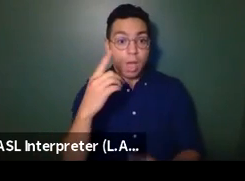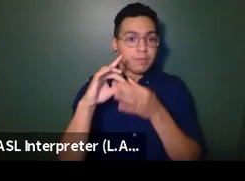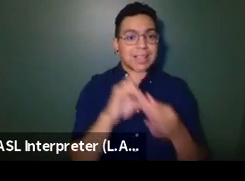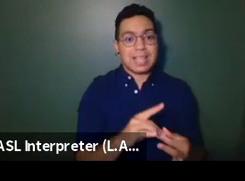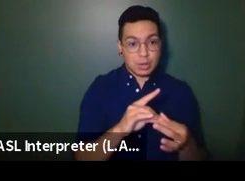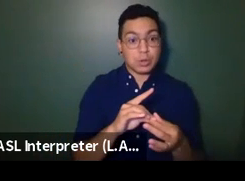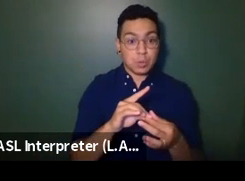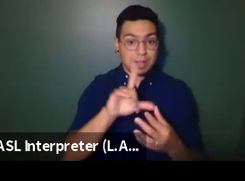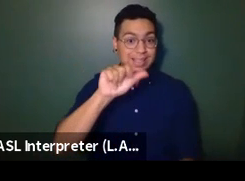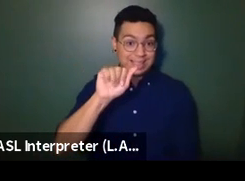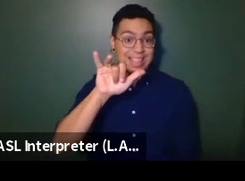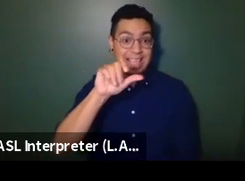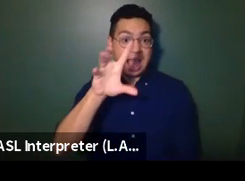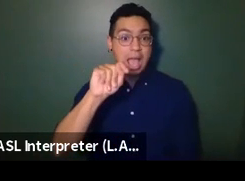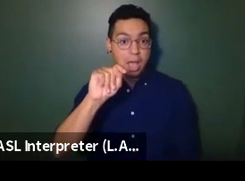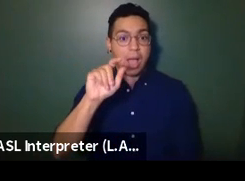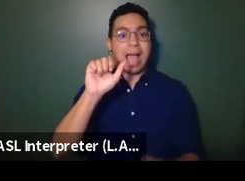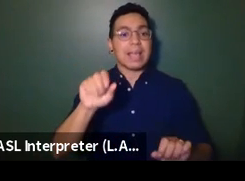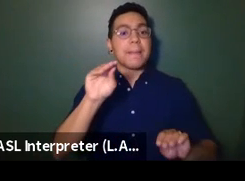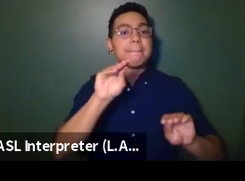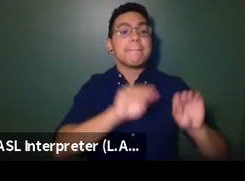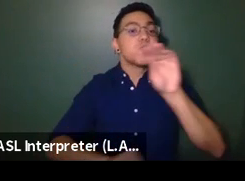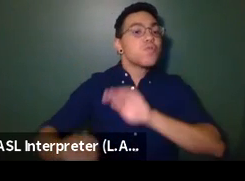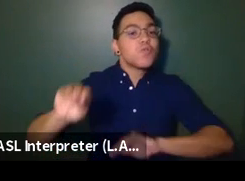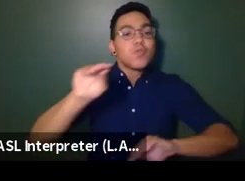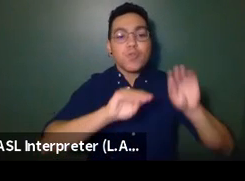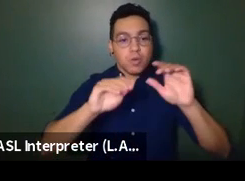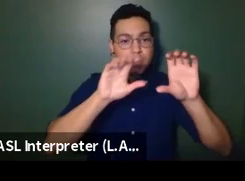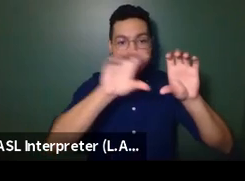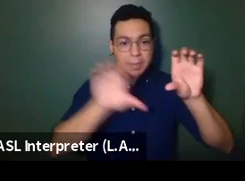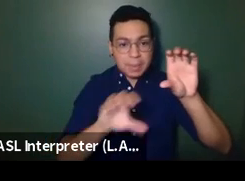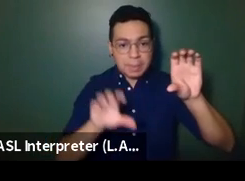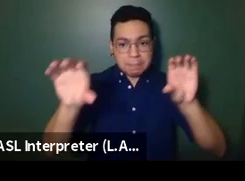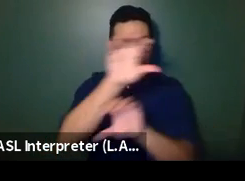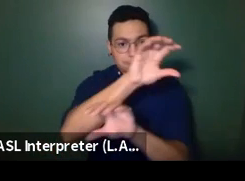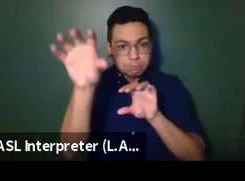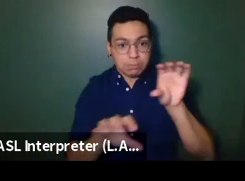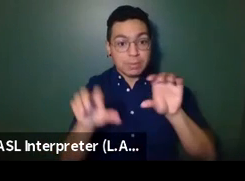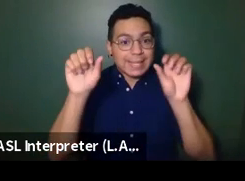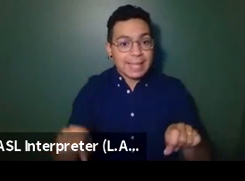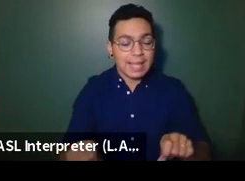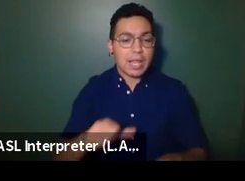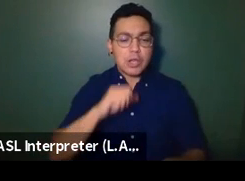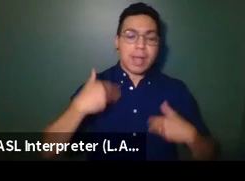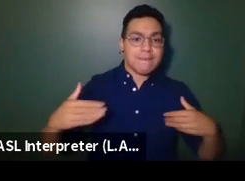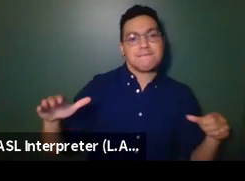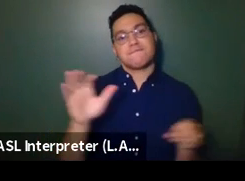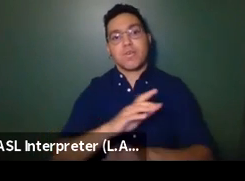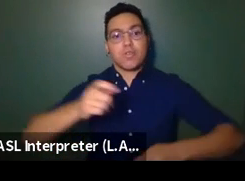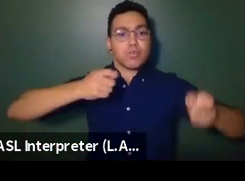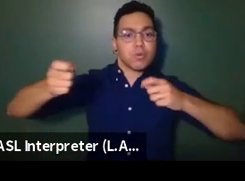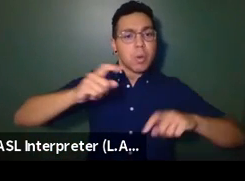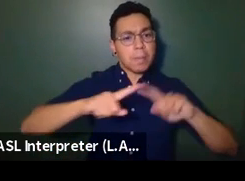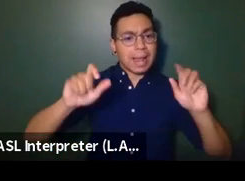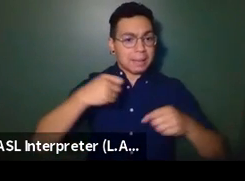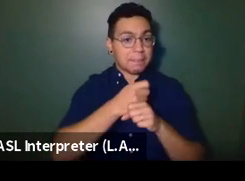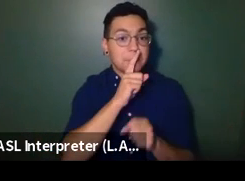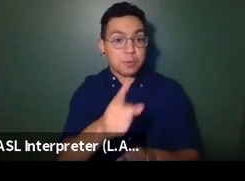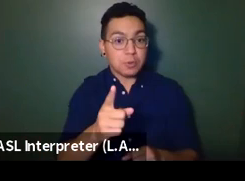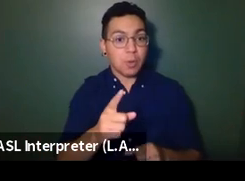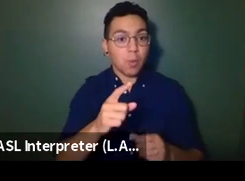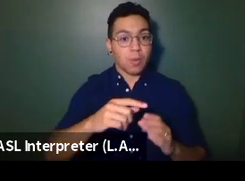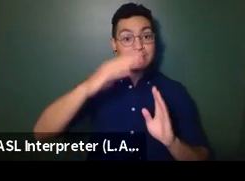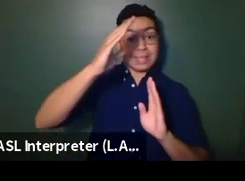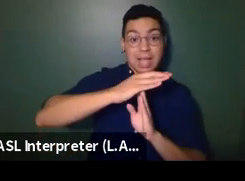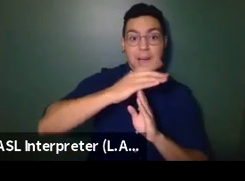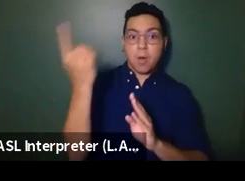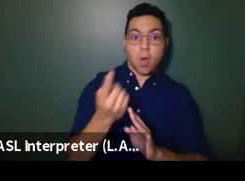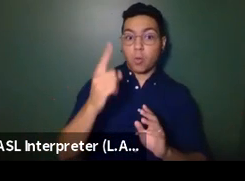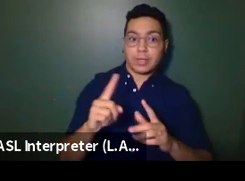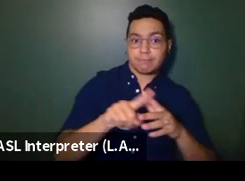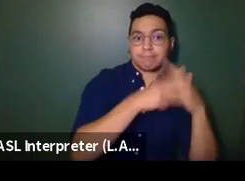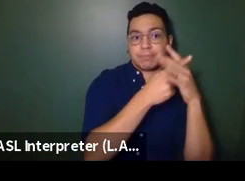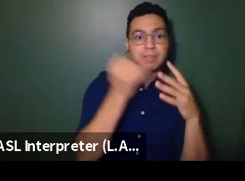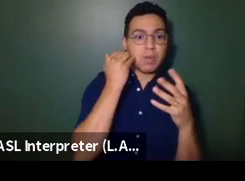Katherine Livick - ESD 112: Because I can move this class and I don't have like ultimate control over it, but I can make sure that it's up at the top all the time. If I want the Welcome to Google to be there.